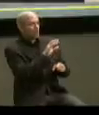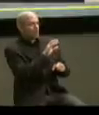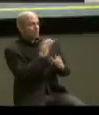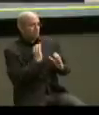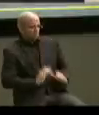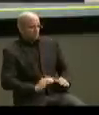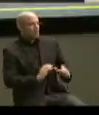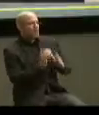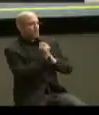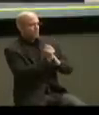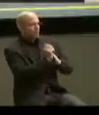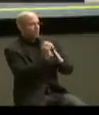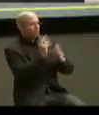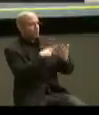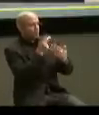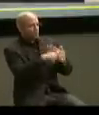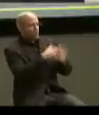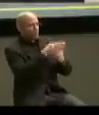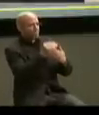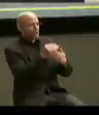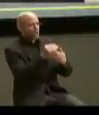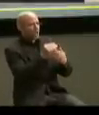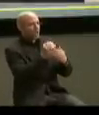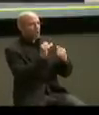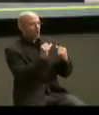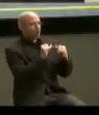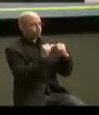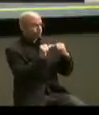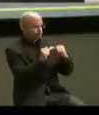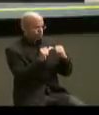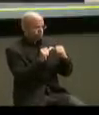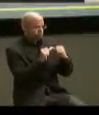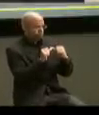YOU OBTAIN IN THE FIRST 12 MONTHS A COMPLETED GREENHOUSE